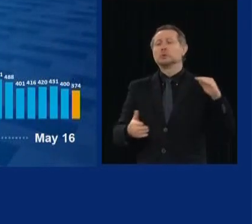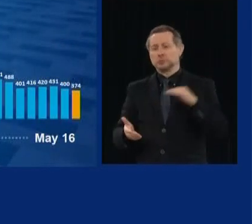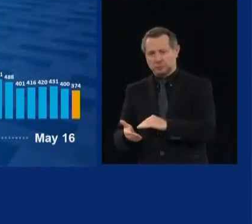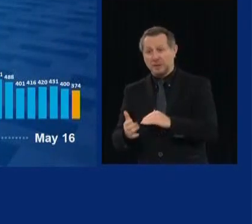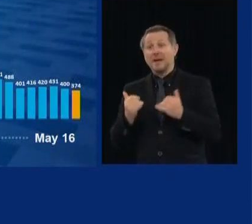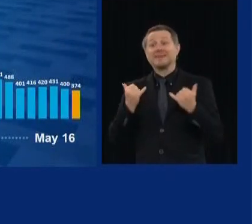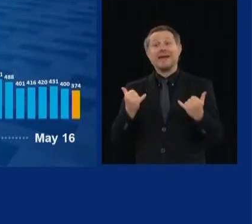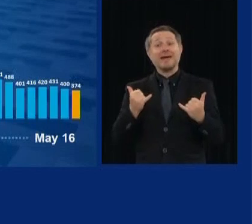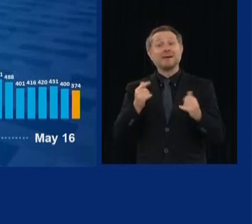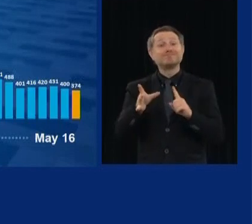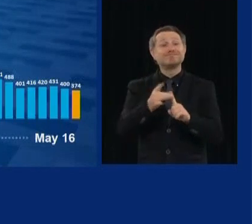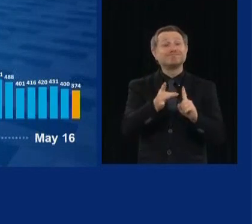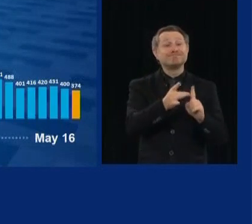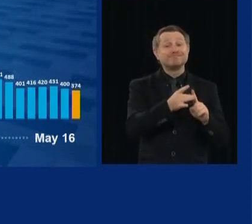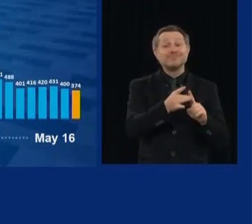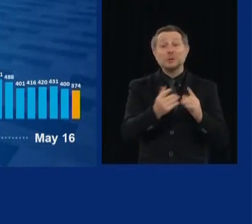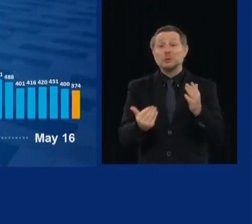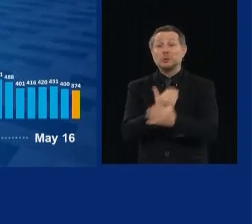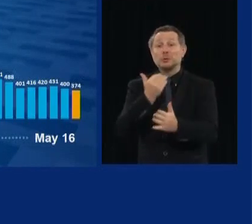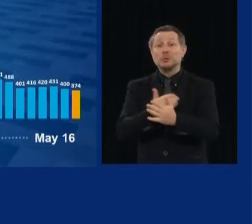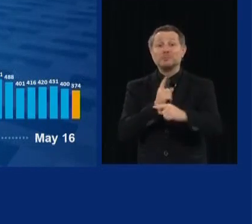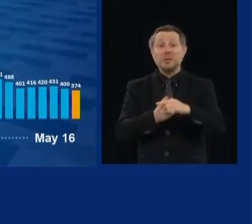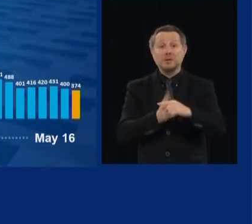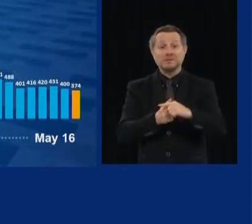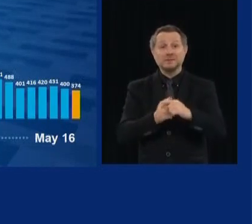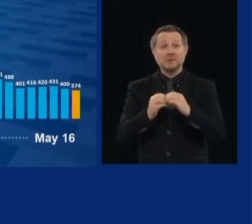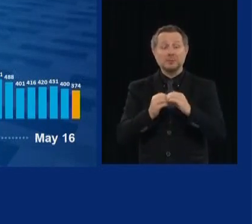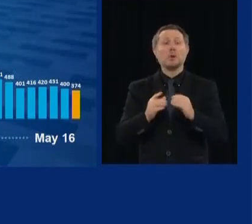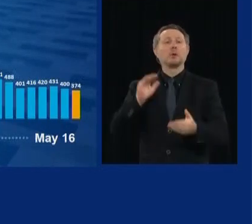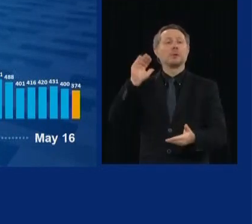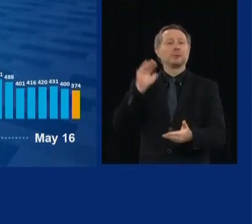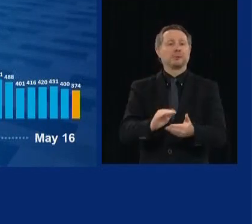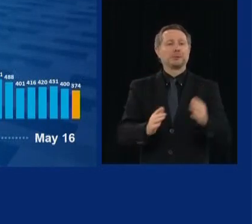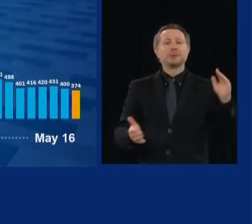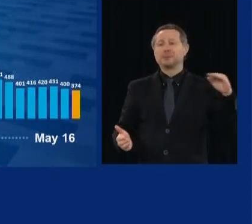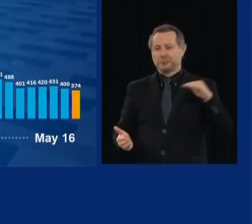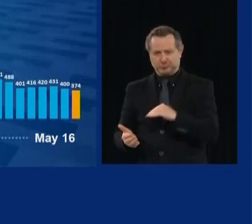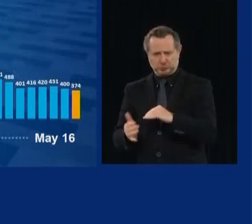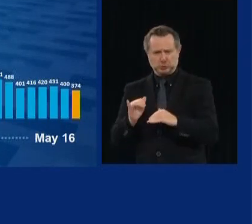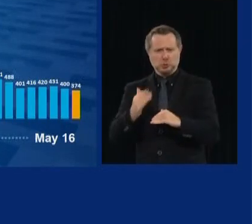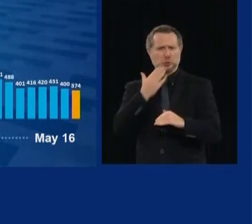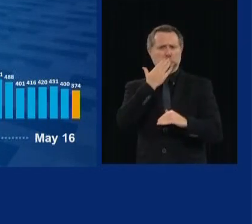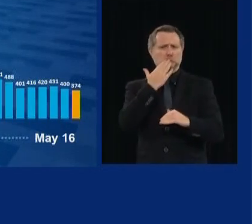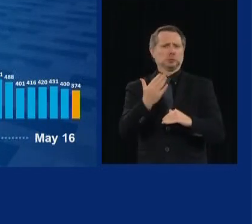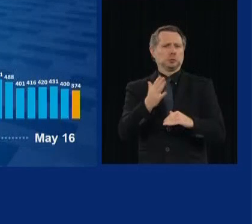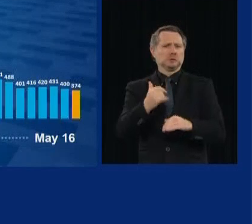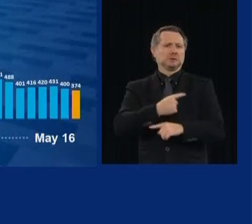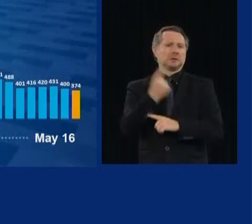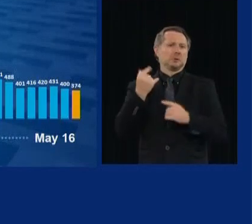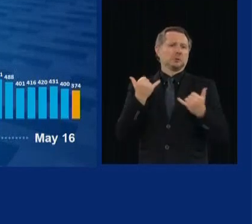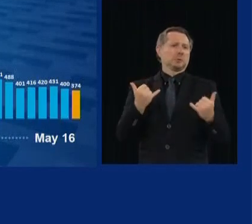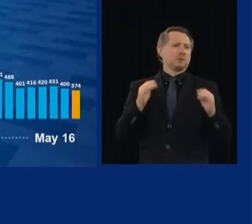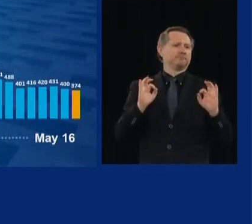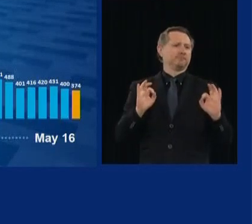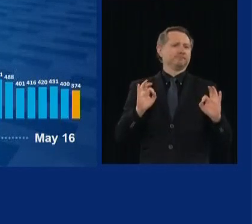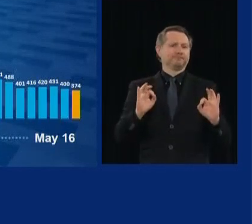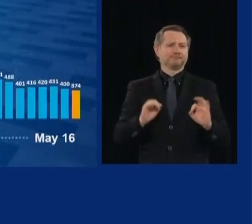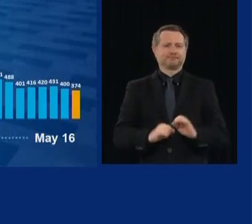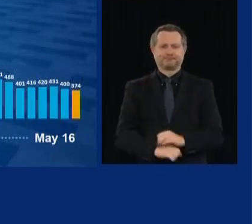GOOD NEWS. NET CHANGE IS DOWN, INTUBATIONS